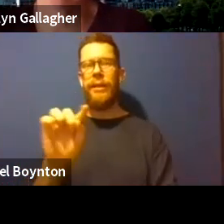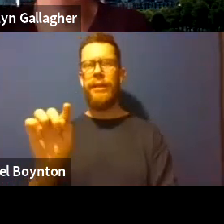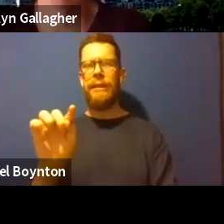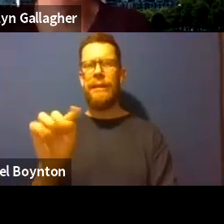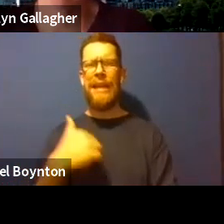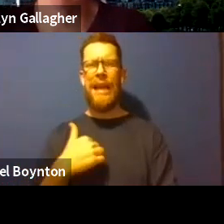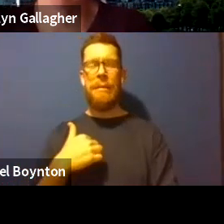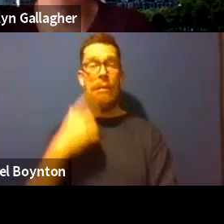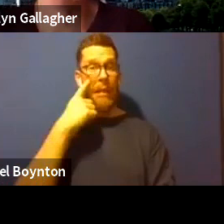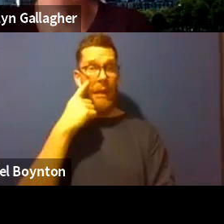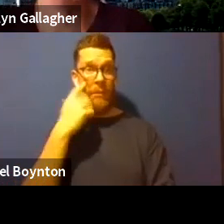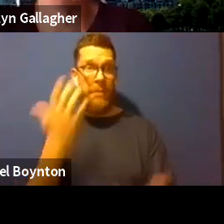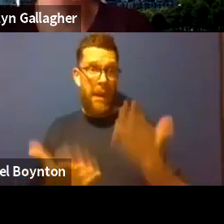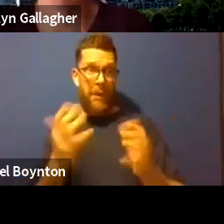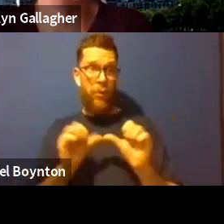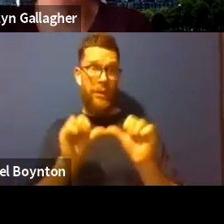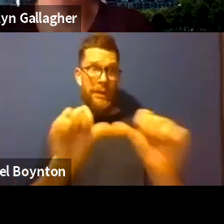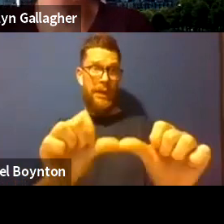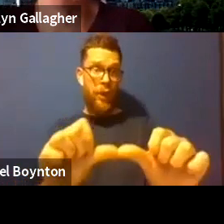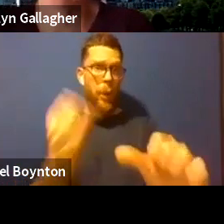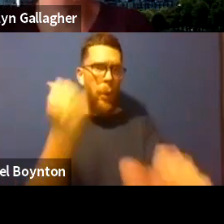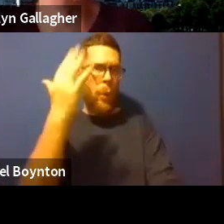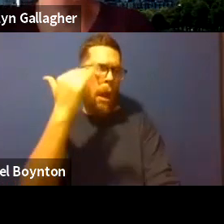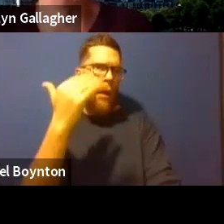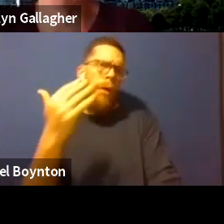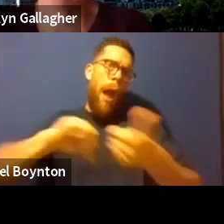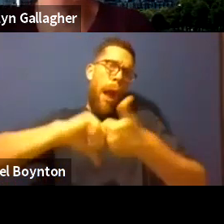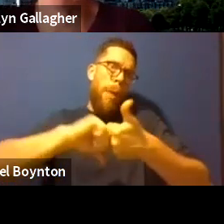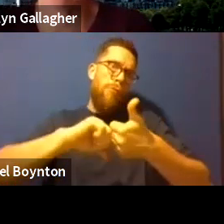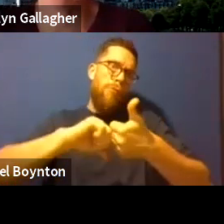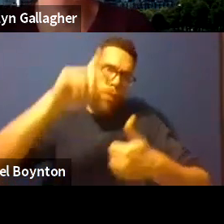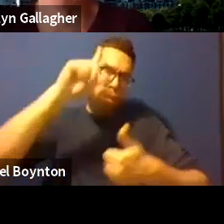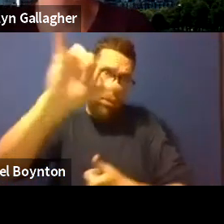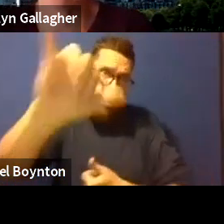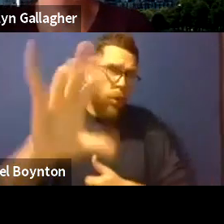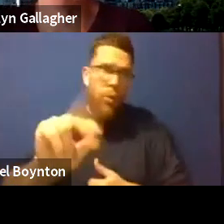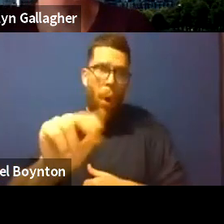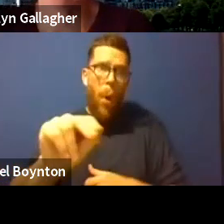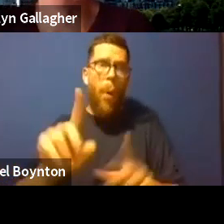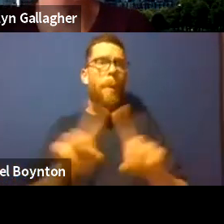Deniz Savas: Simply so that we don't have to continuously vote on it. But I think at this point we know why we're in it. We know that we